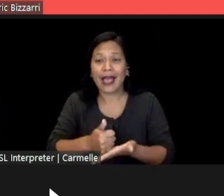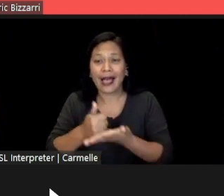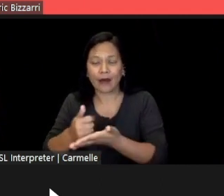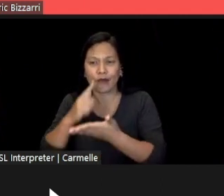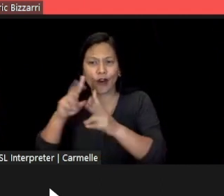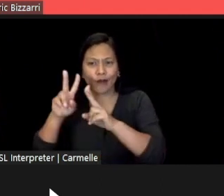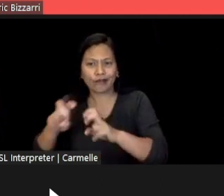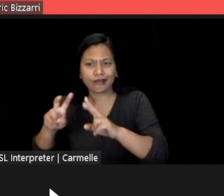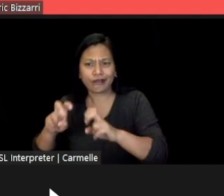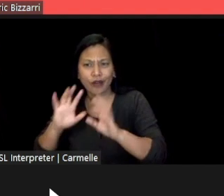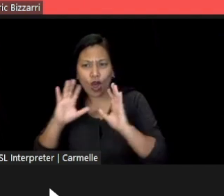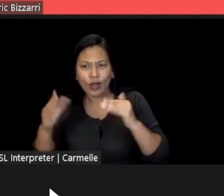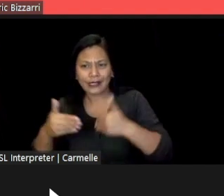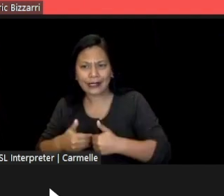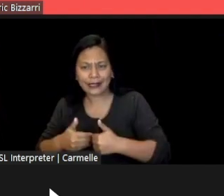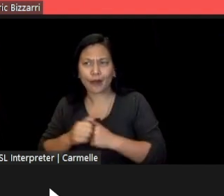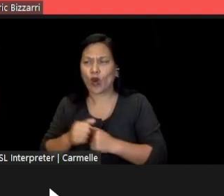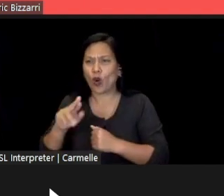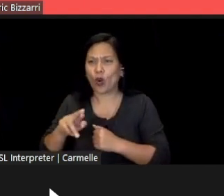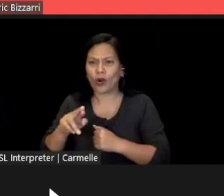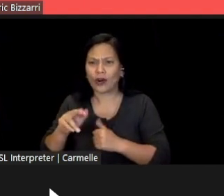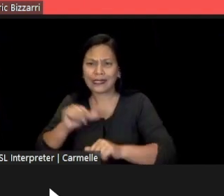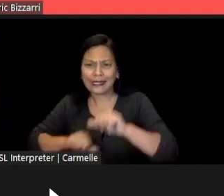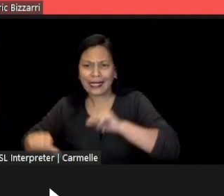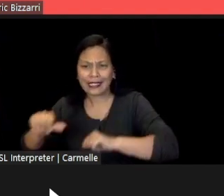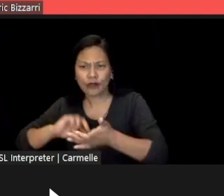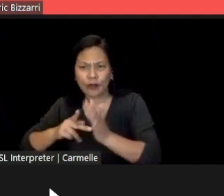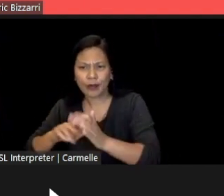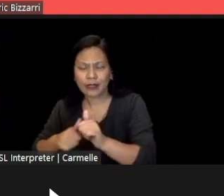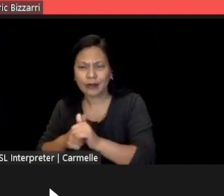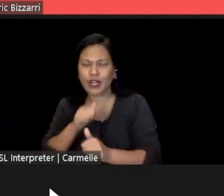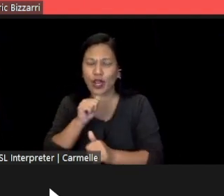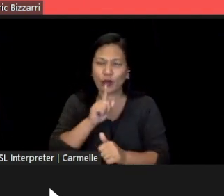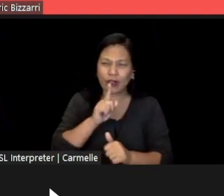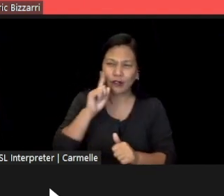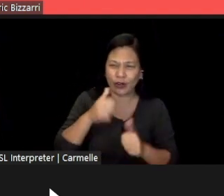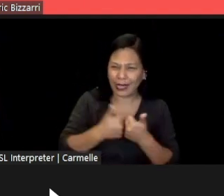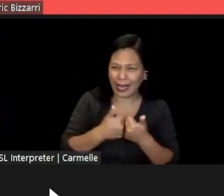really it's research for another peripheral purpose. So that's, we see that all the time.